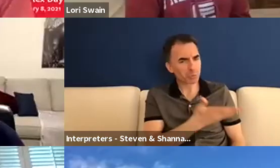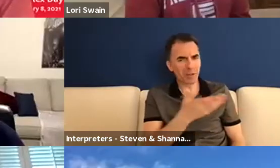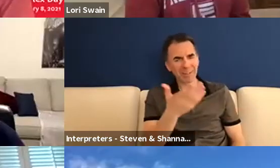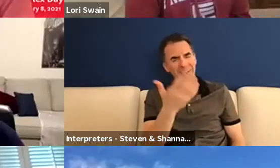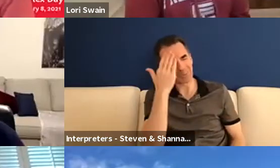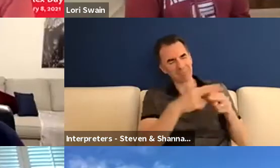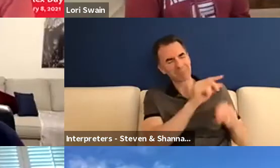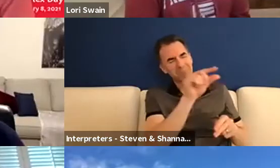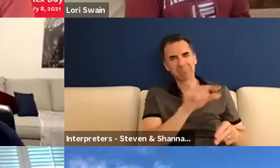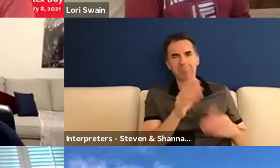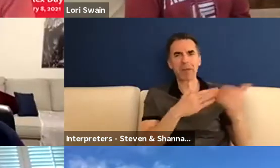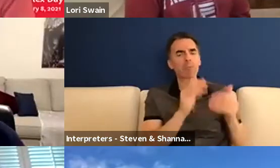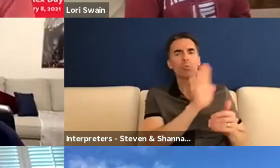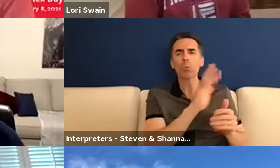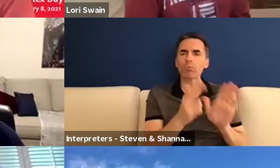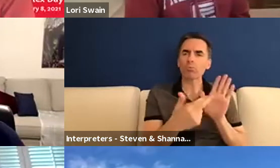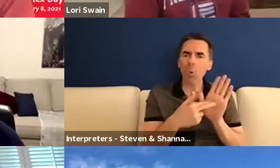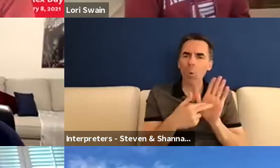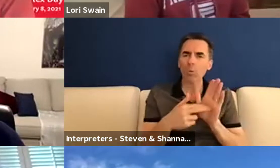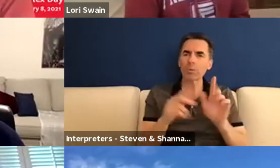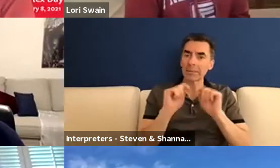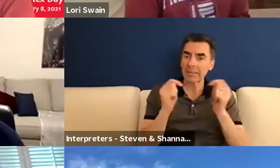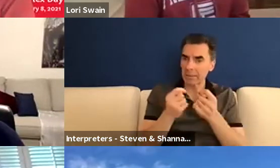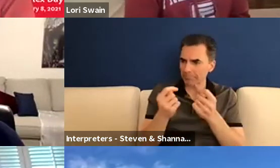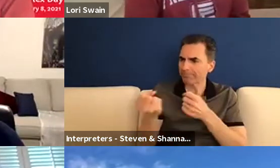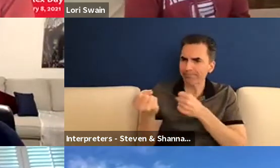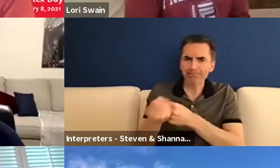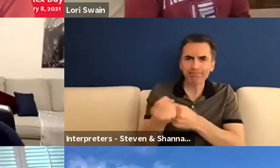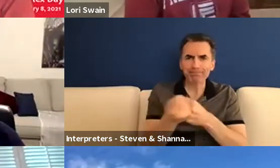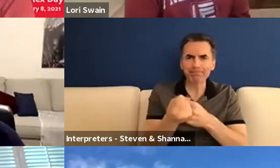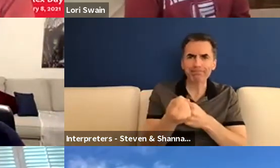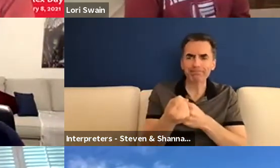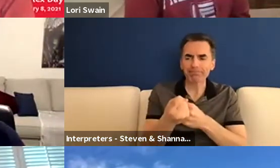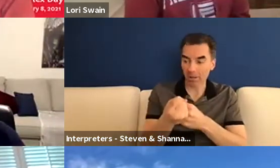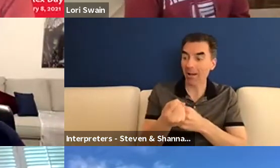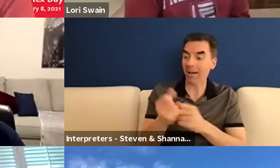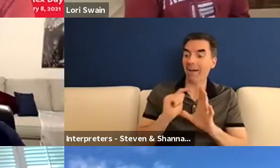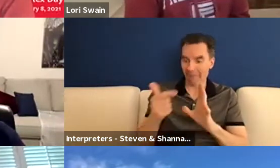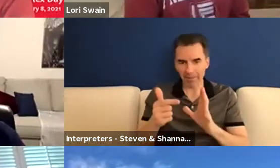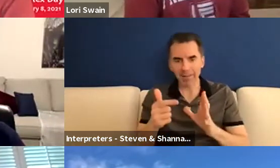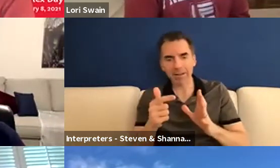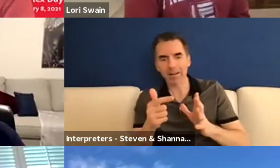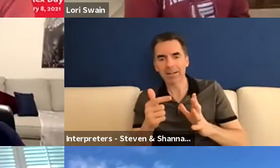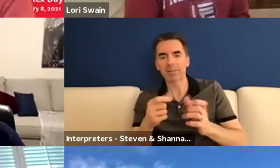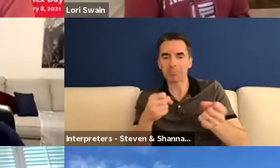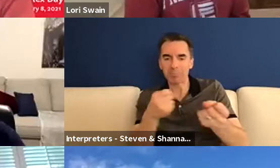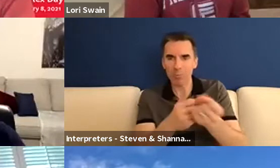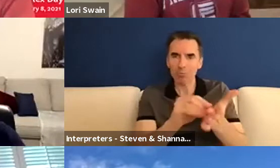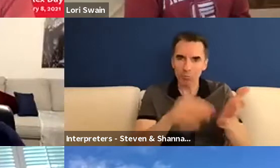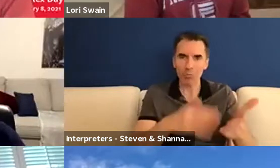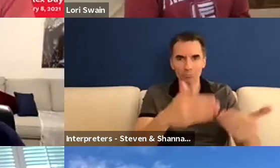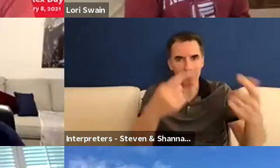your role in supporting the team to help students reach their goal? And I don't know which one would like to go first. You guys